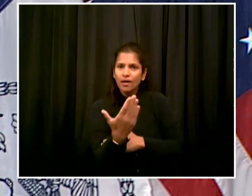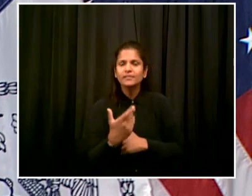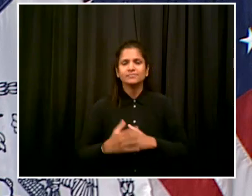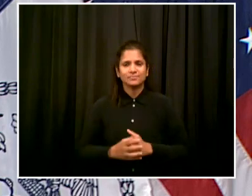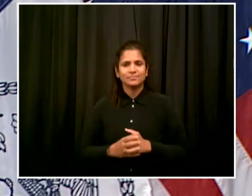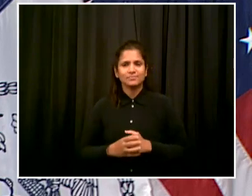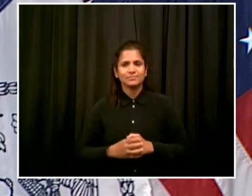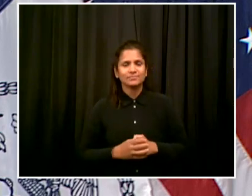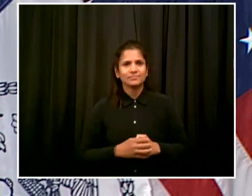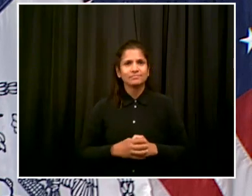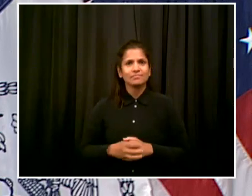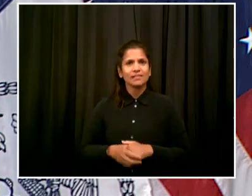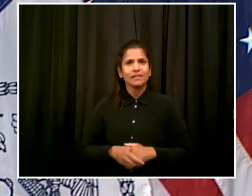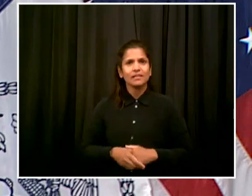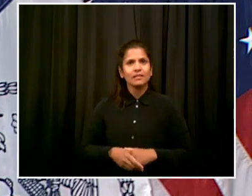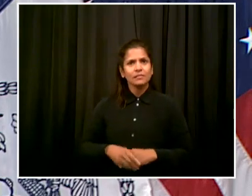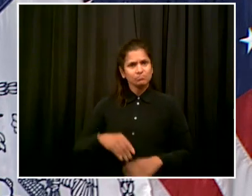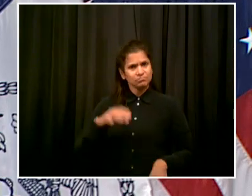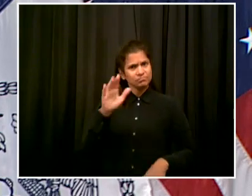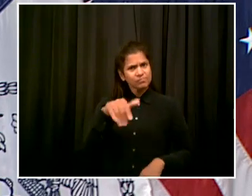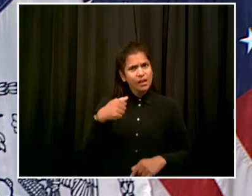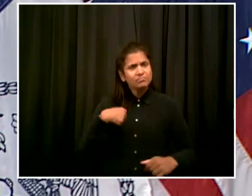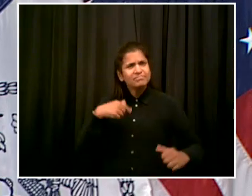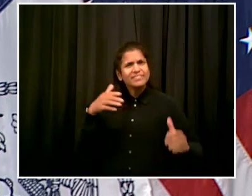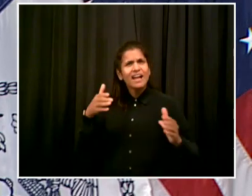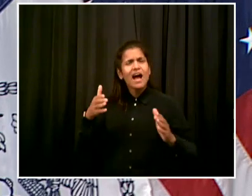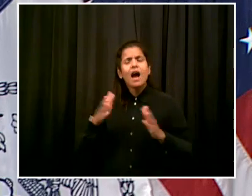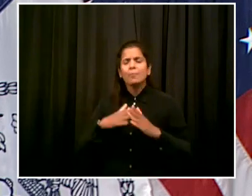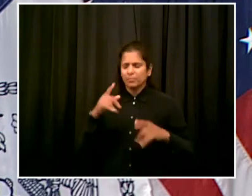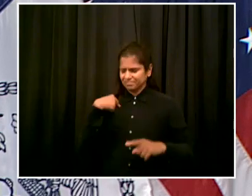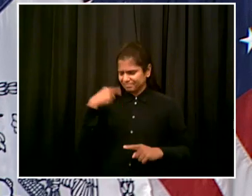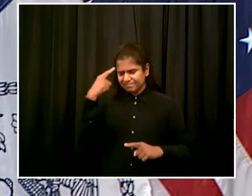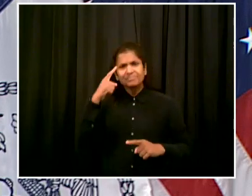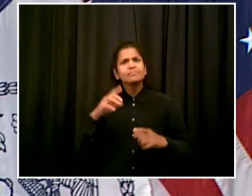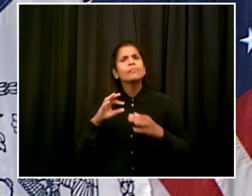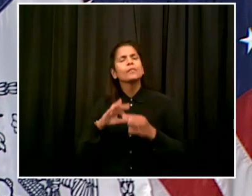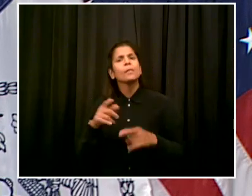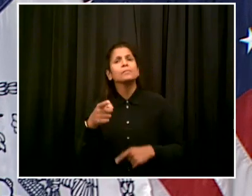GOOD MORNING MR. MAYOR..